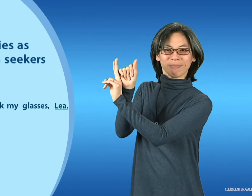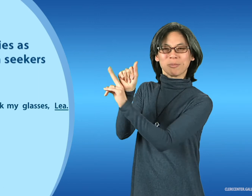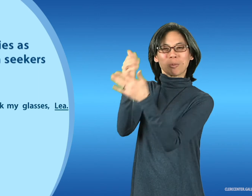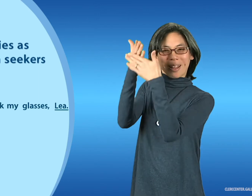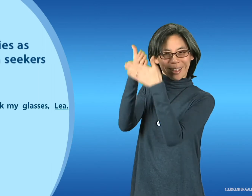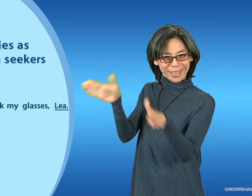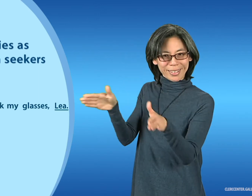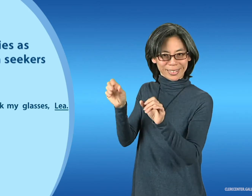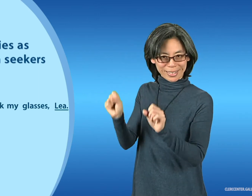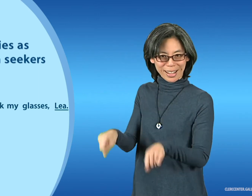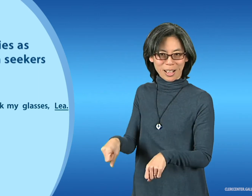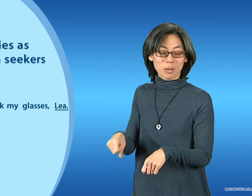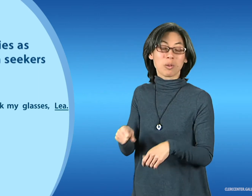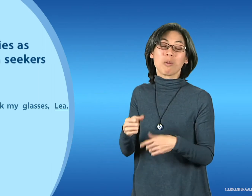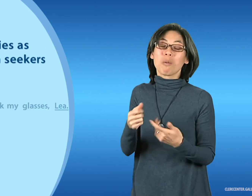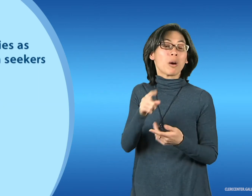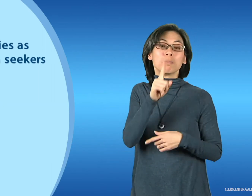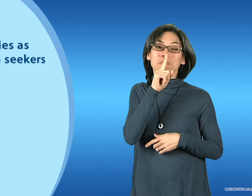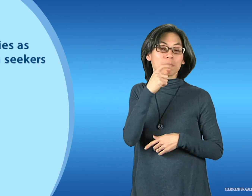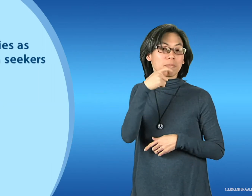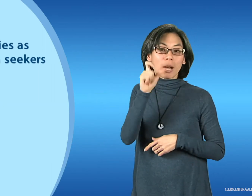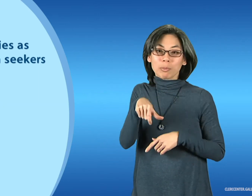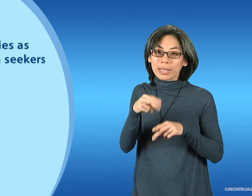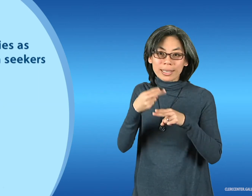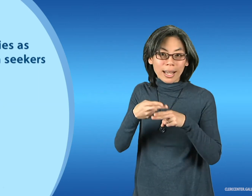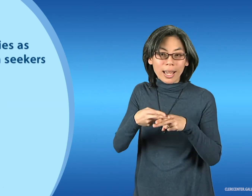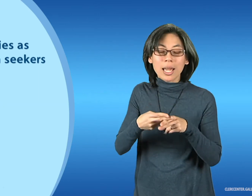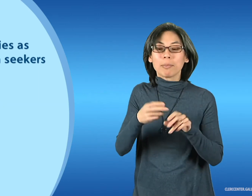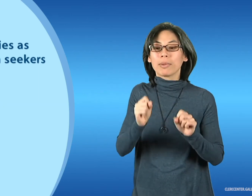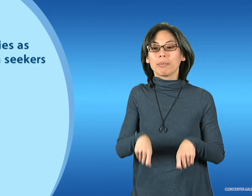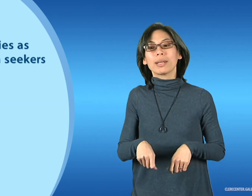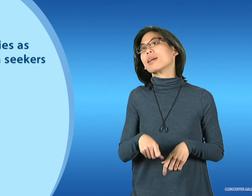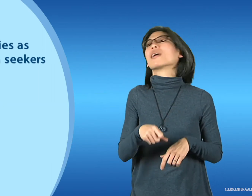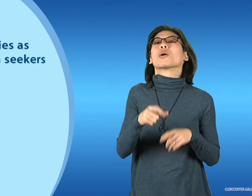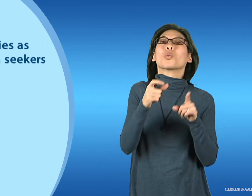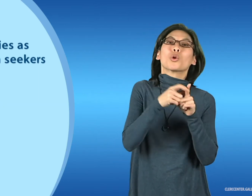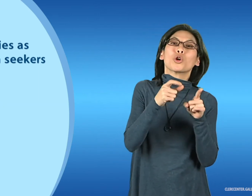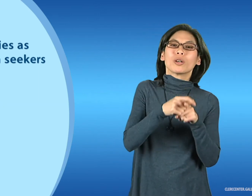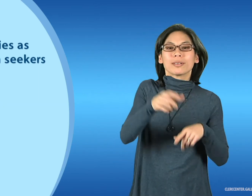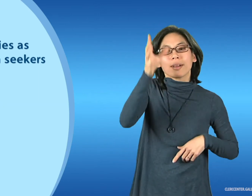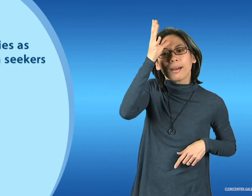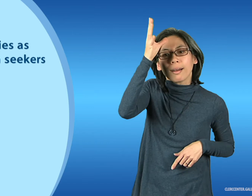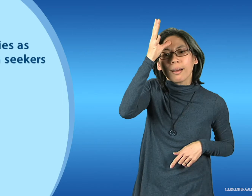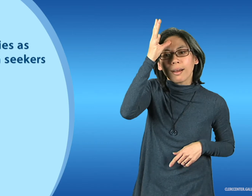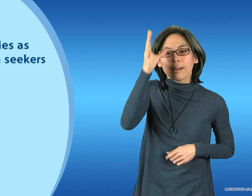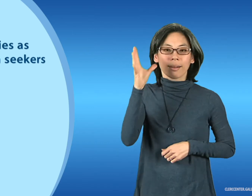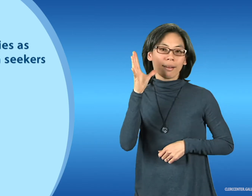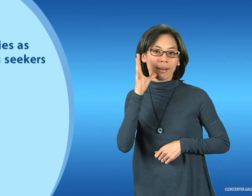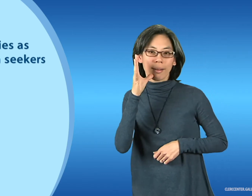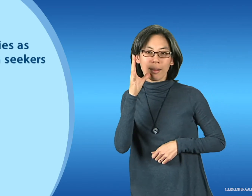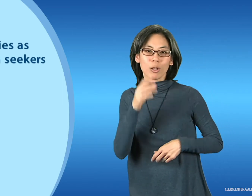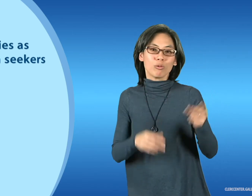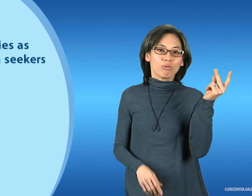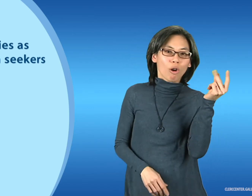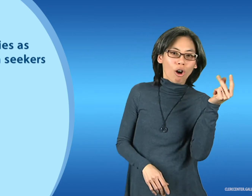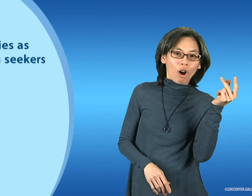before and after that word. And, of course, it doesn't have to be a name. It can be words that are familiar such as mother, father, dog.